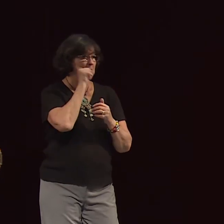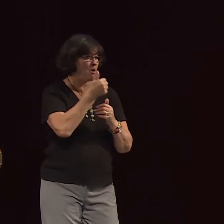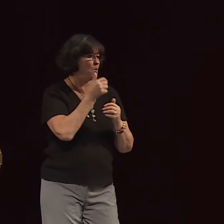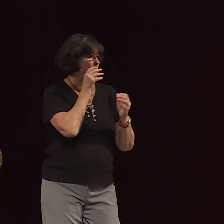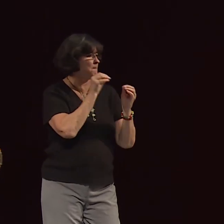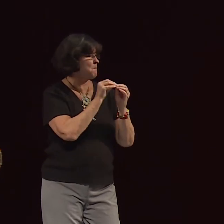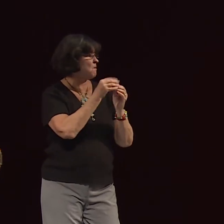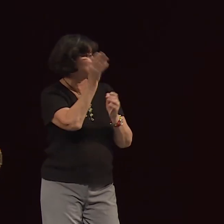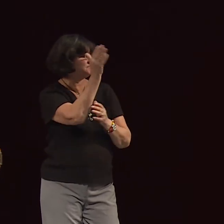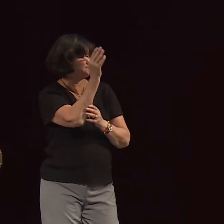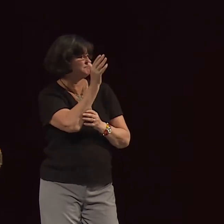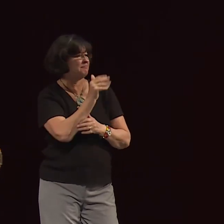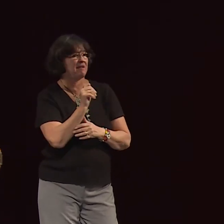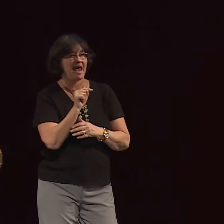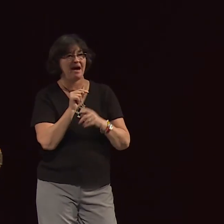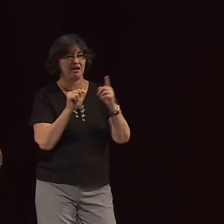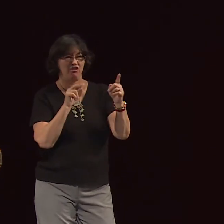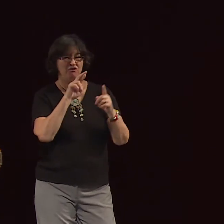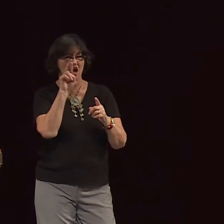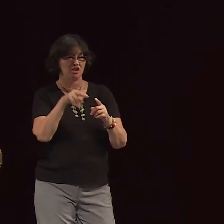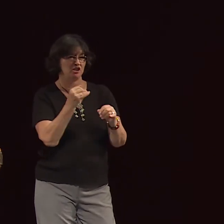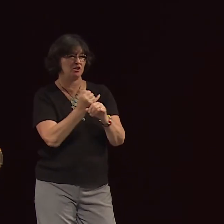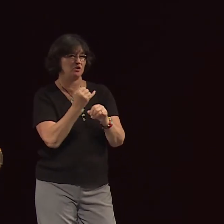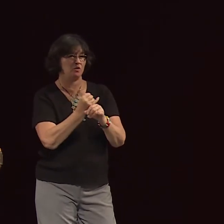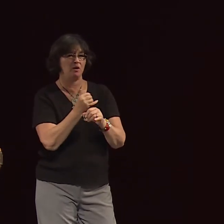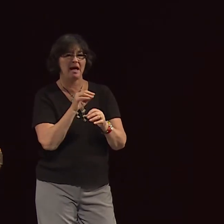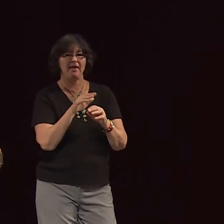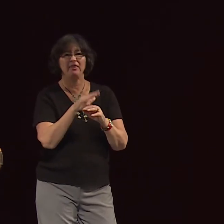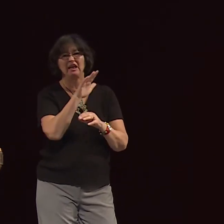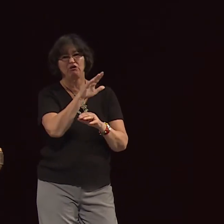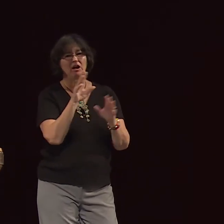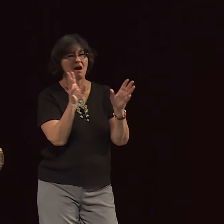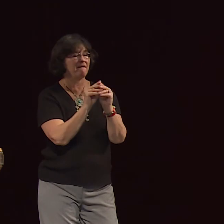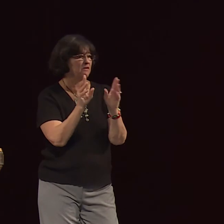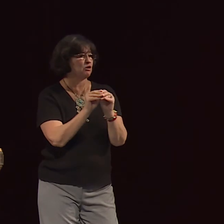Tomorrow I will be presenting more at RSD at their conference,